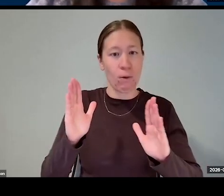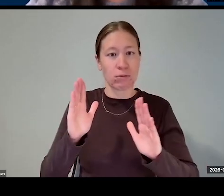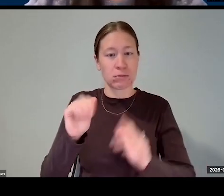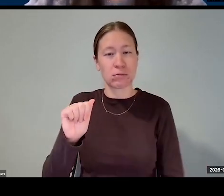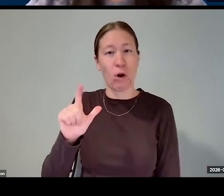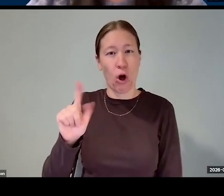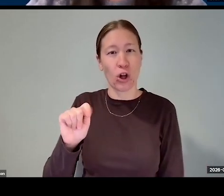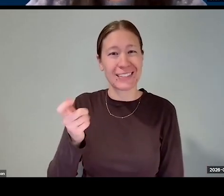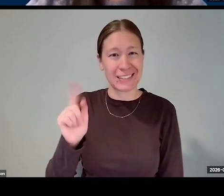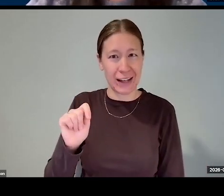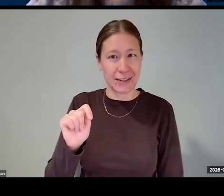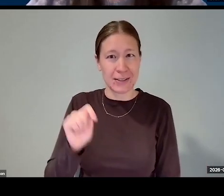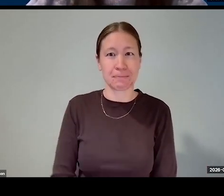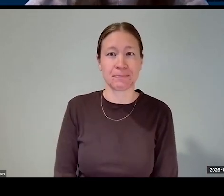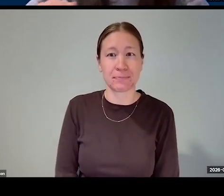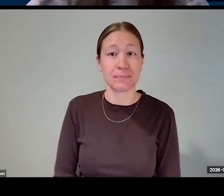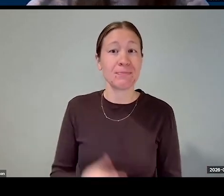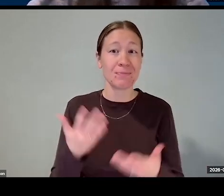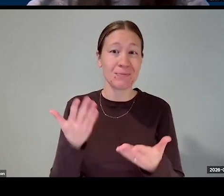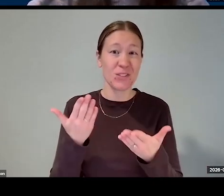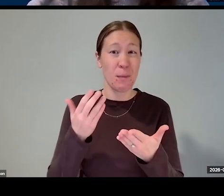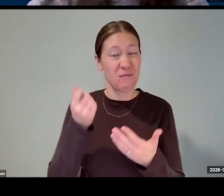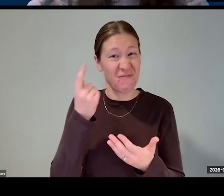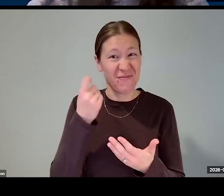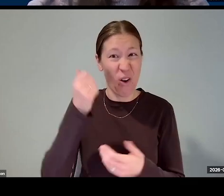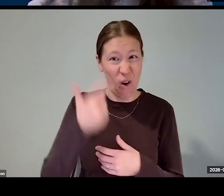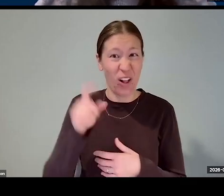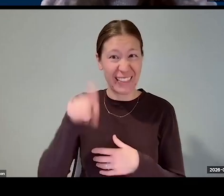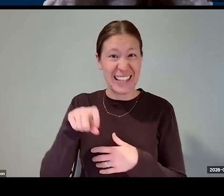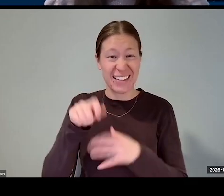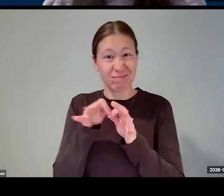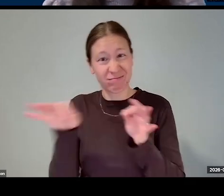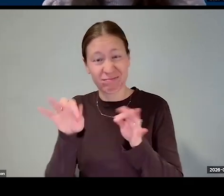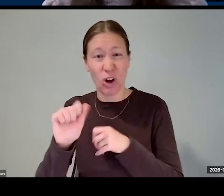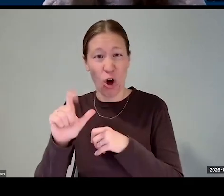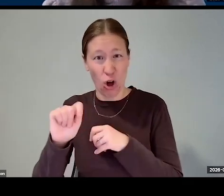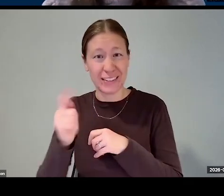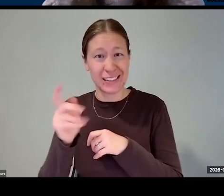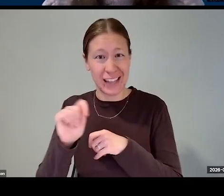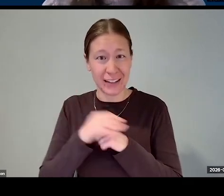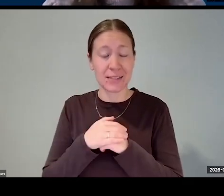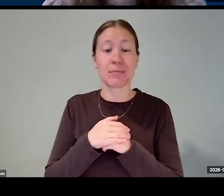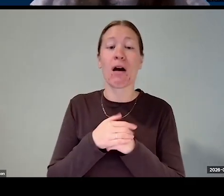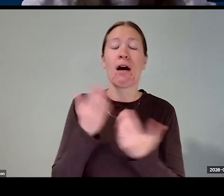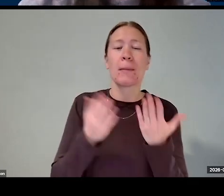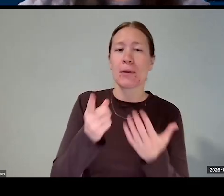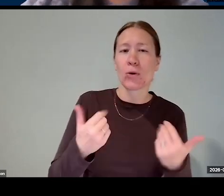If you have decorative elements that repeat on a lot of slides, so like a slide header or footer,